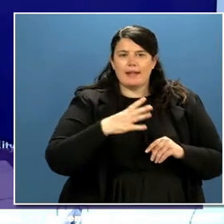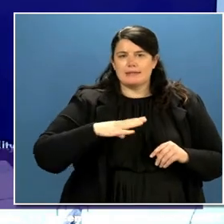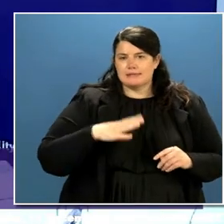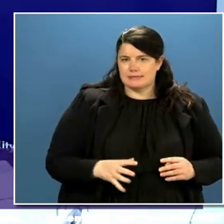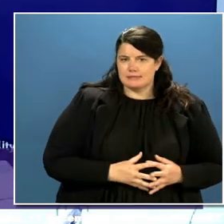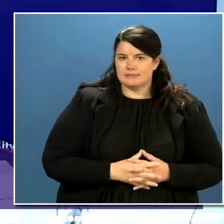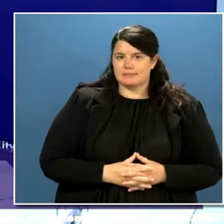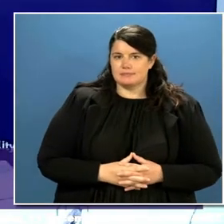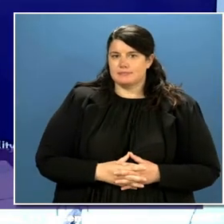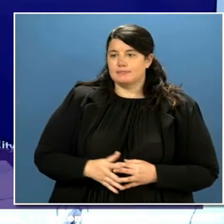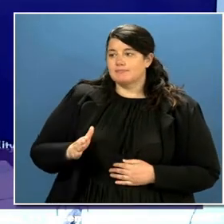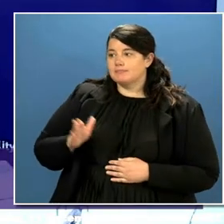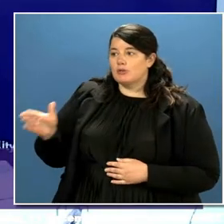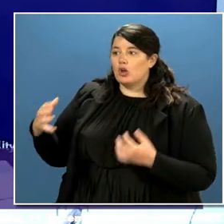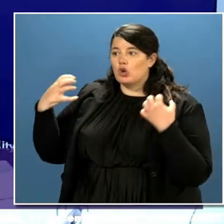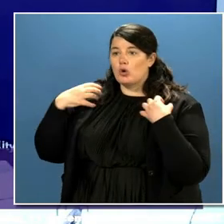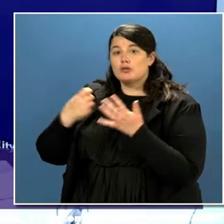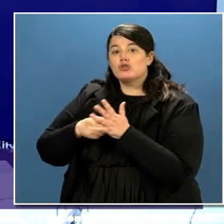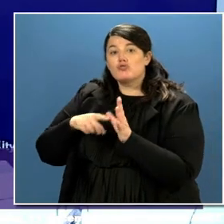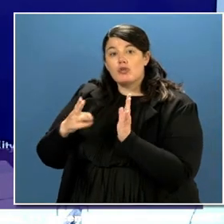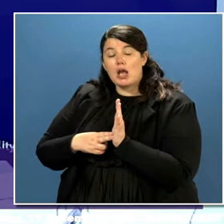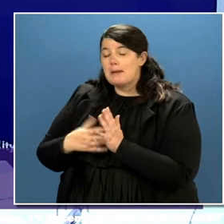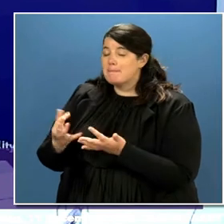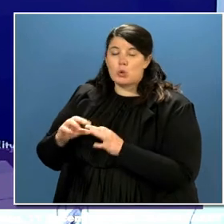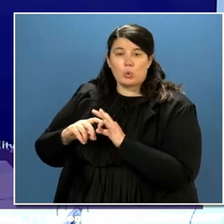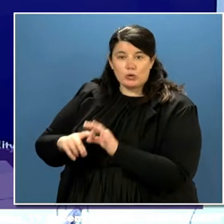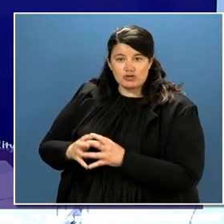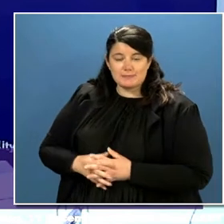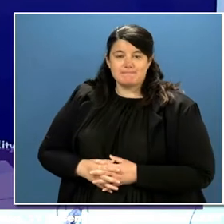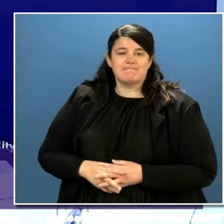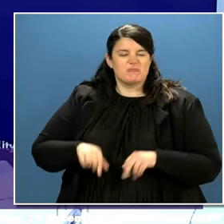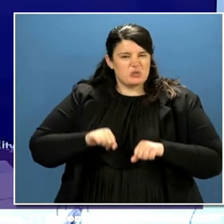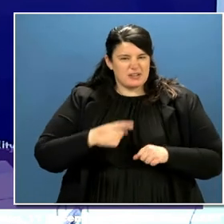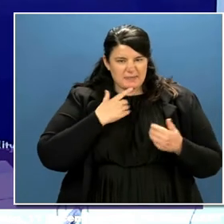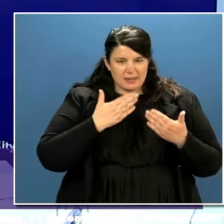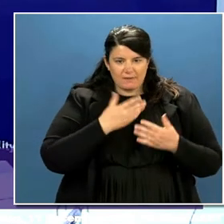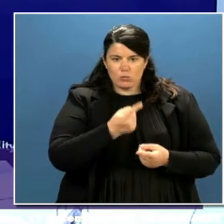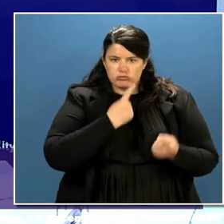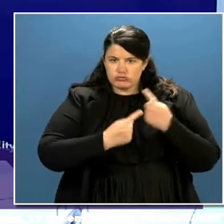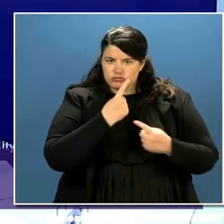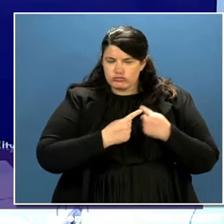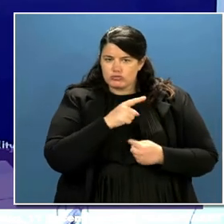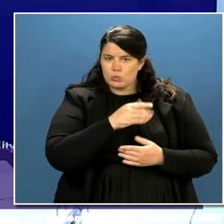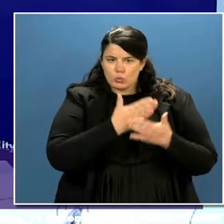Commissioner Ryan? No, thank you. Thank you very much, indeed, for giving your evidence and for preparing